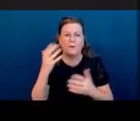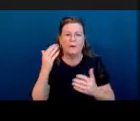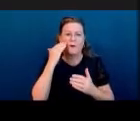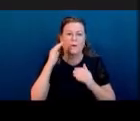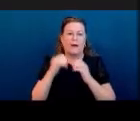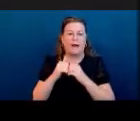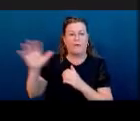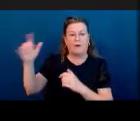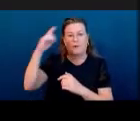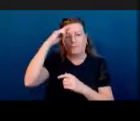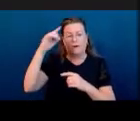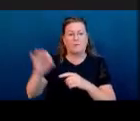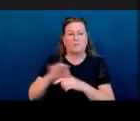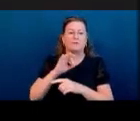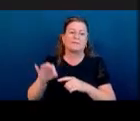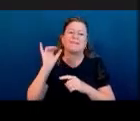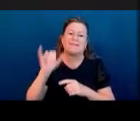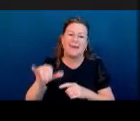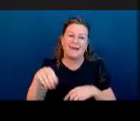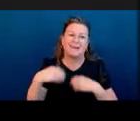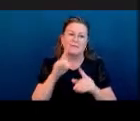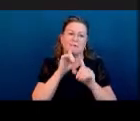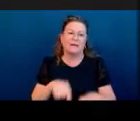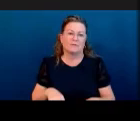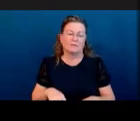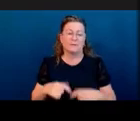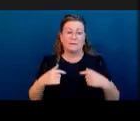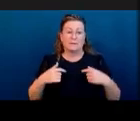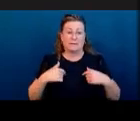works. And that will give you the answer. I can't say to you,